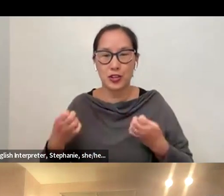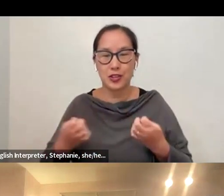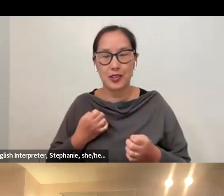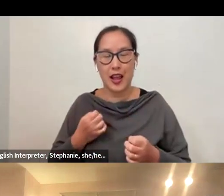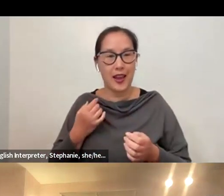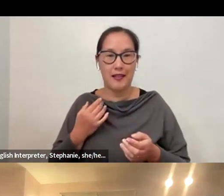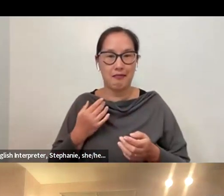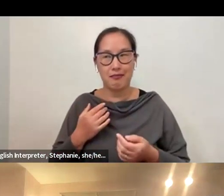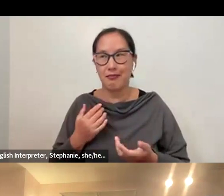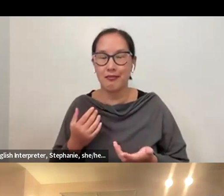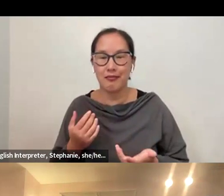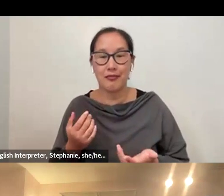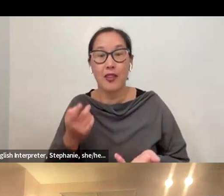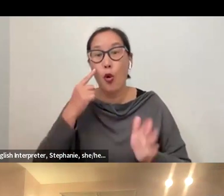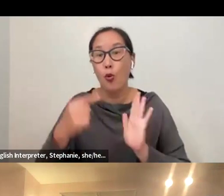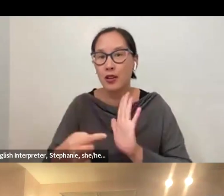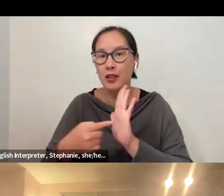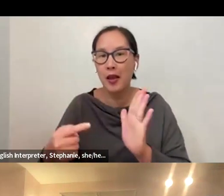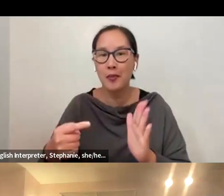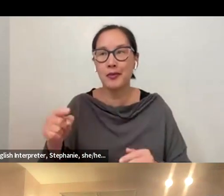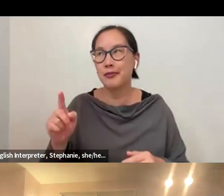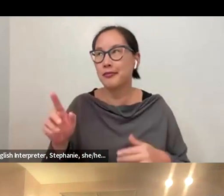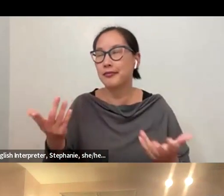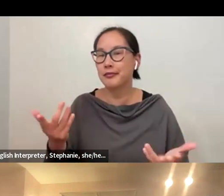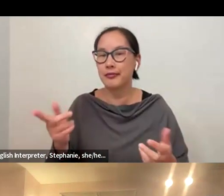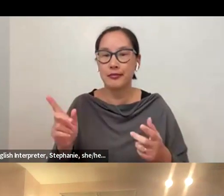So like when you feel like a sense of,